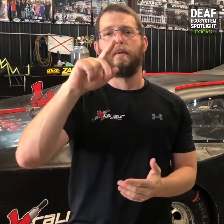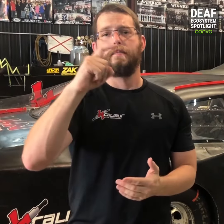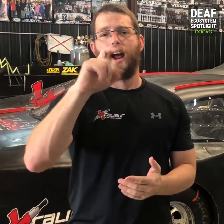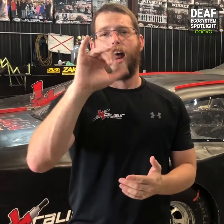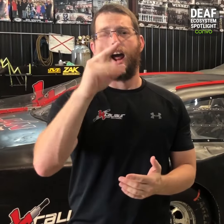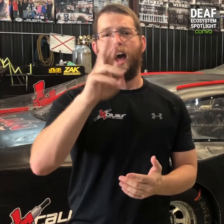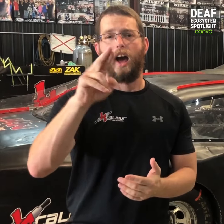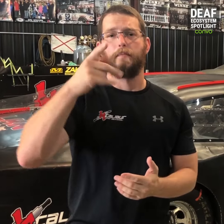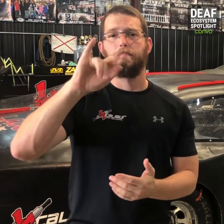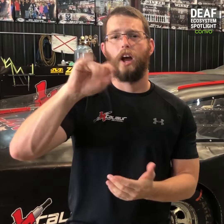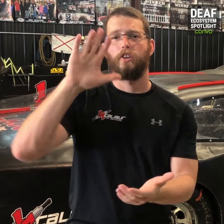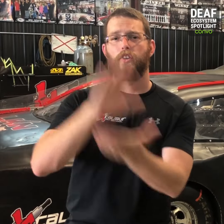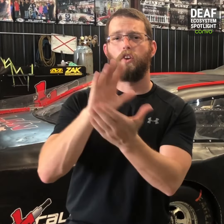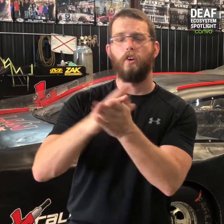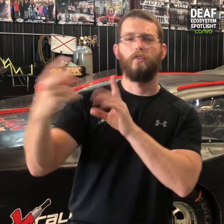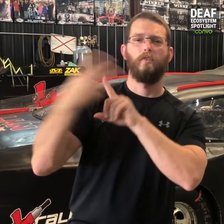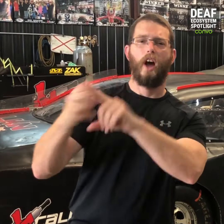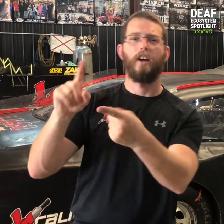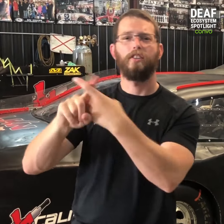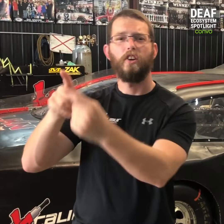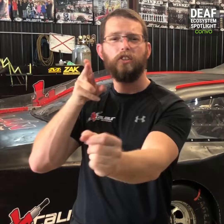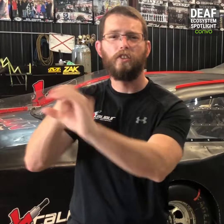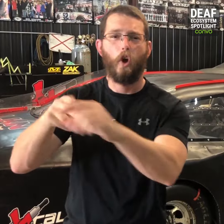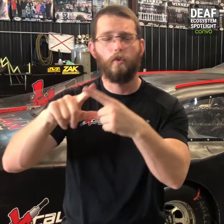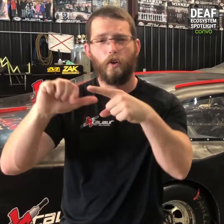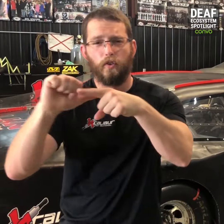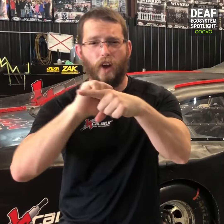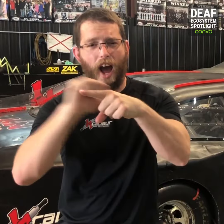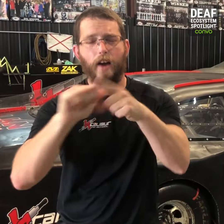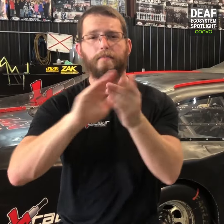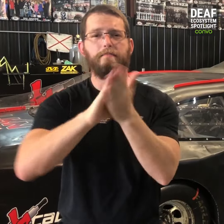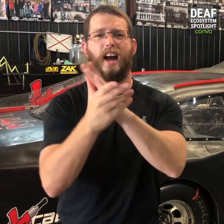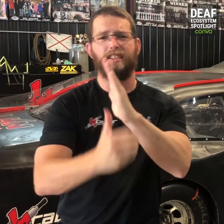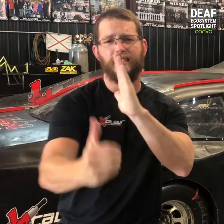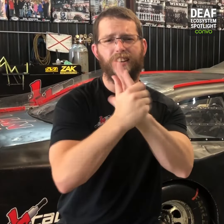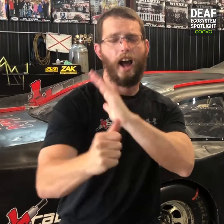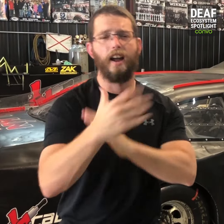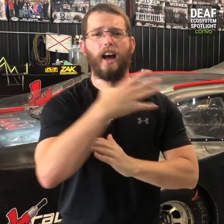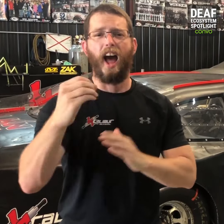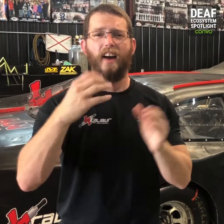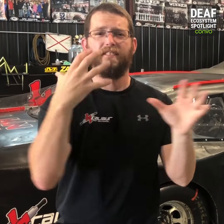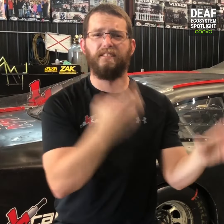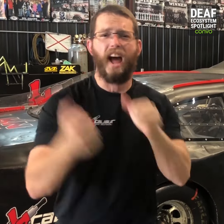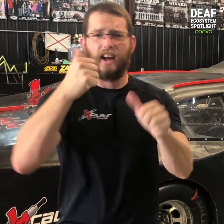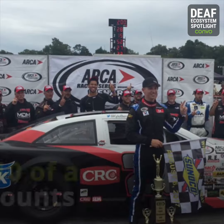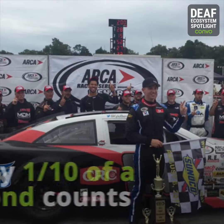Then got recruited to a XCalibur to train and become as fast as we can.